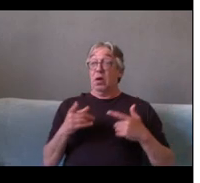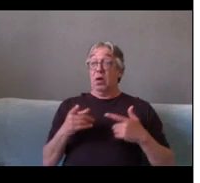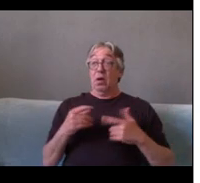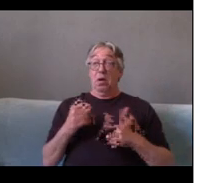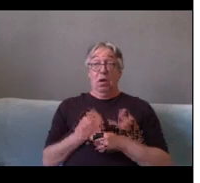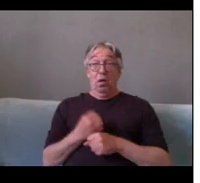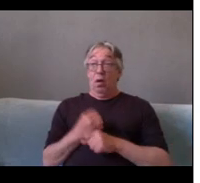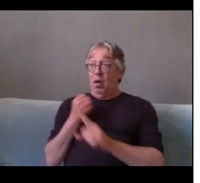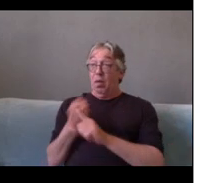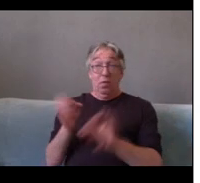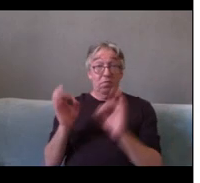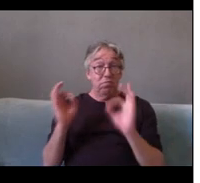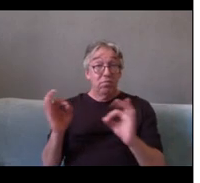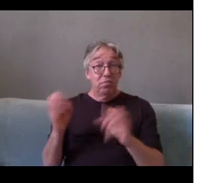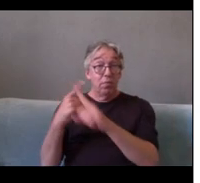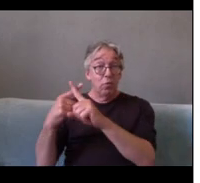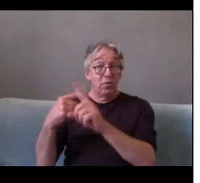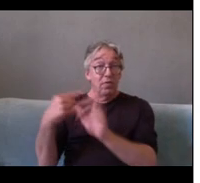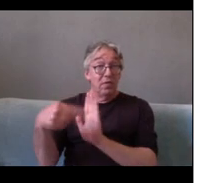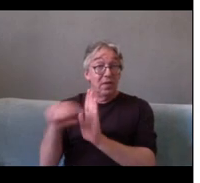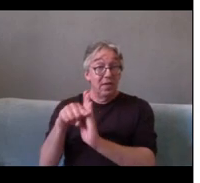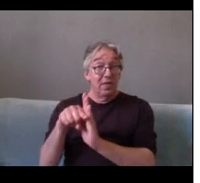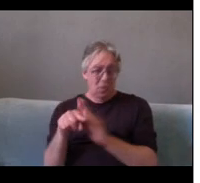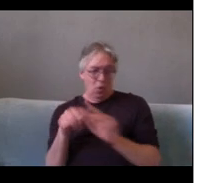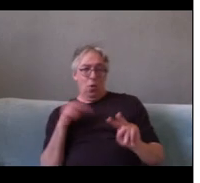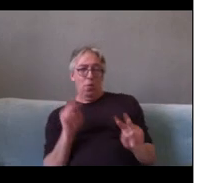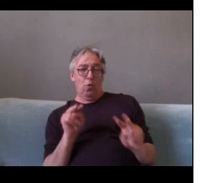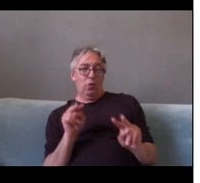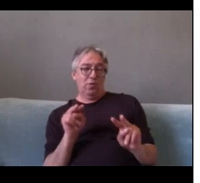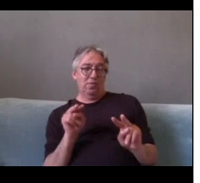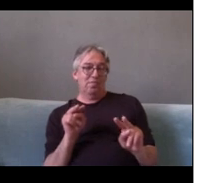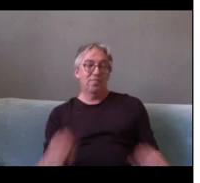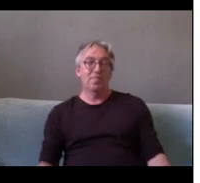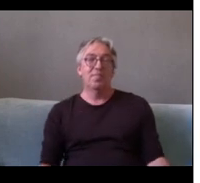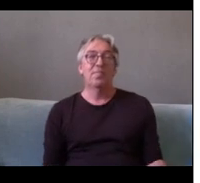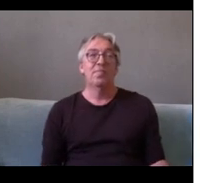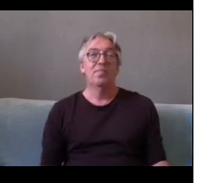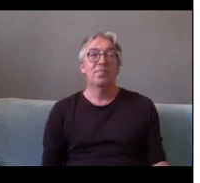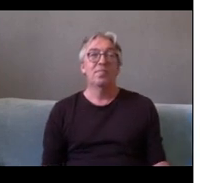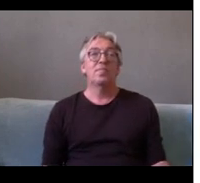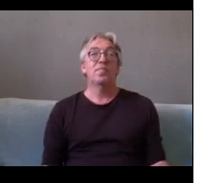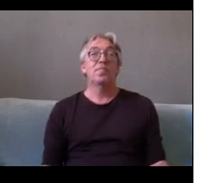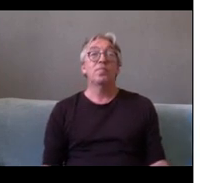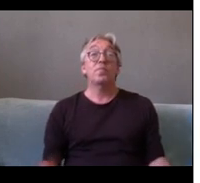The current situation of statistics on labour market characteristics